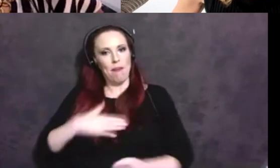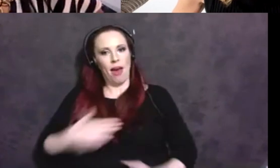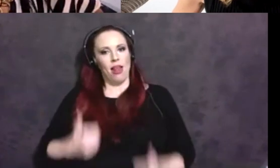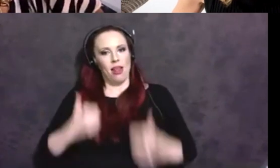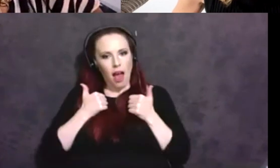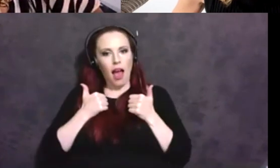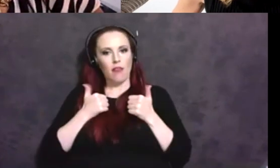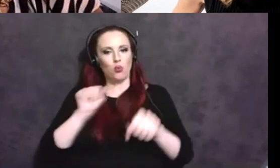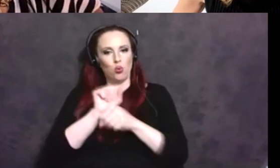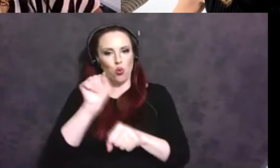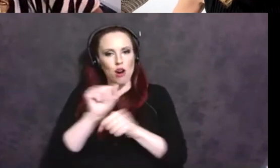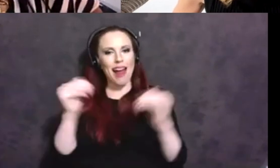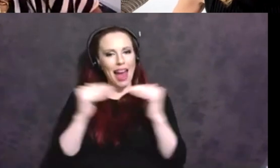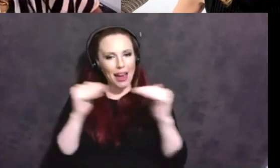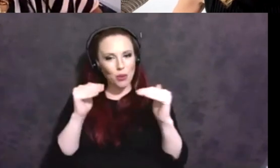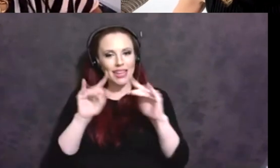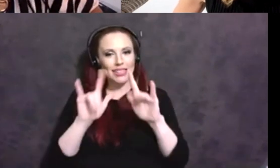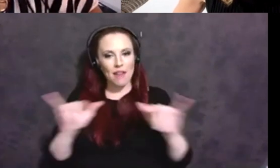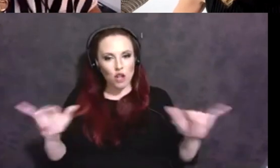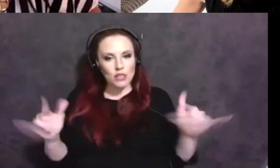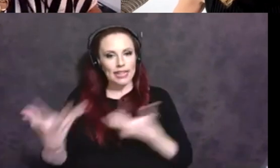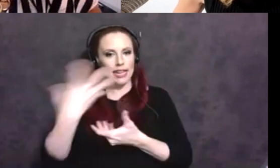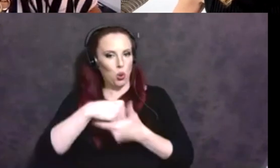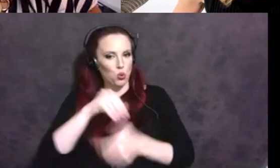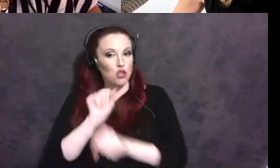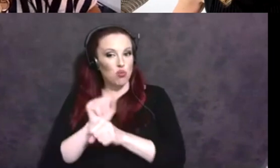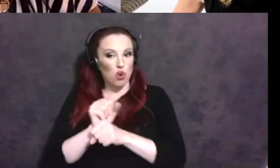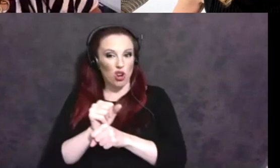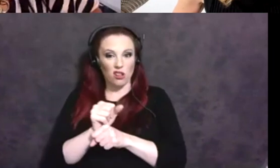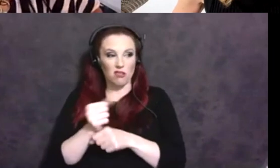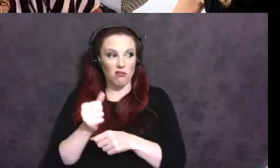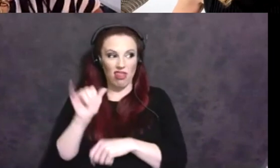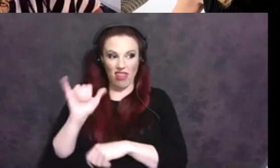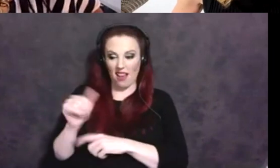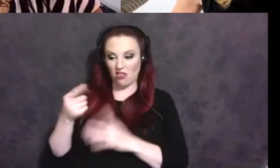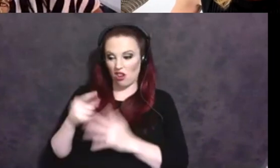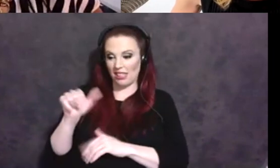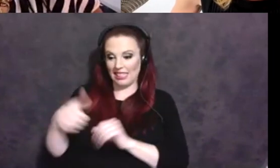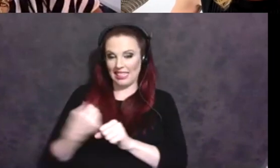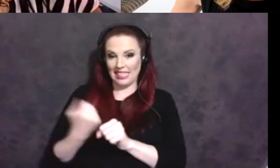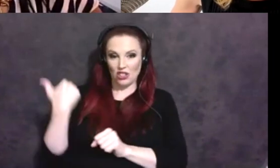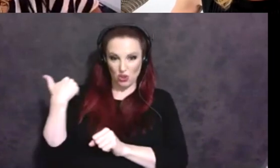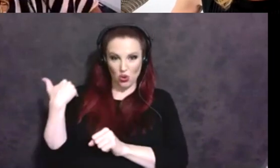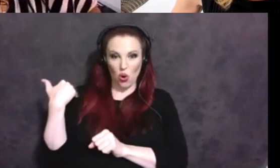legal community. Then it was like I felt the fire lit and I realized I wanted to commit